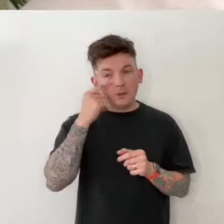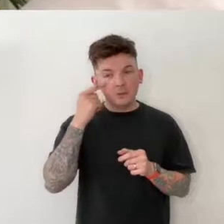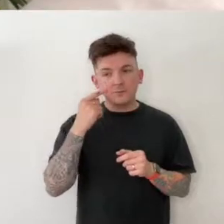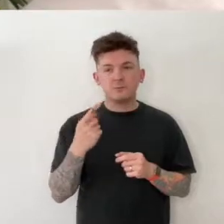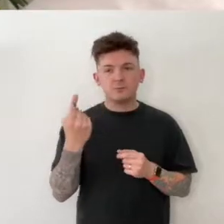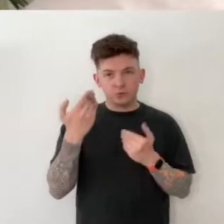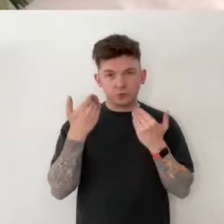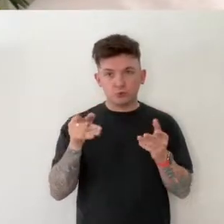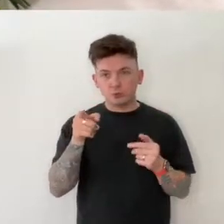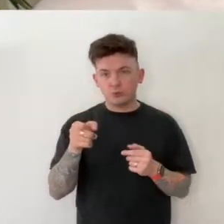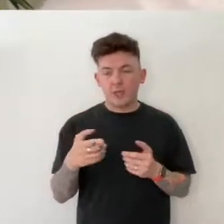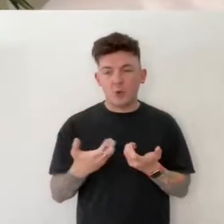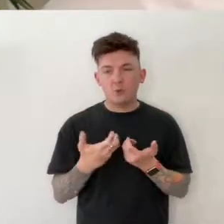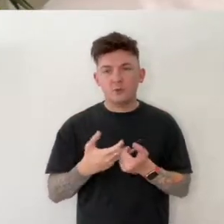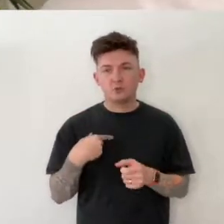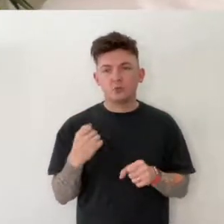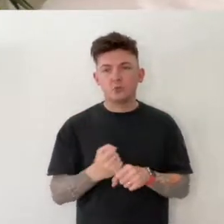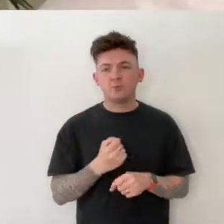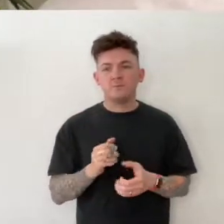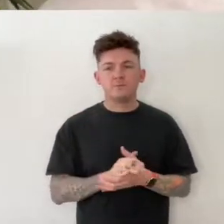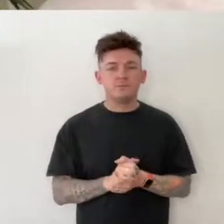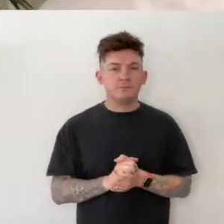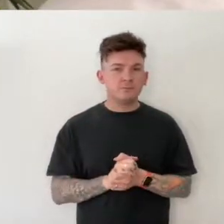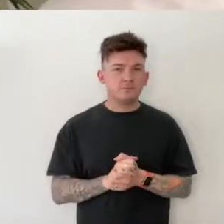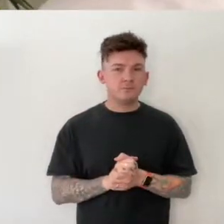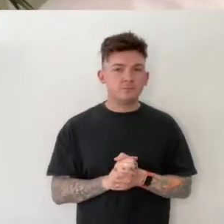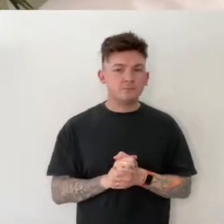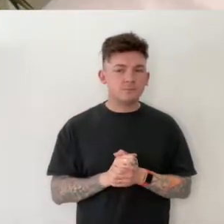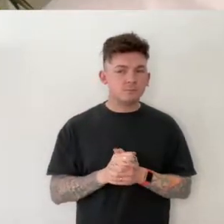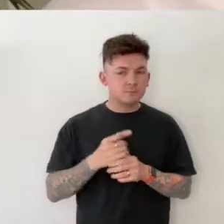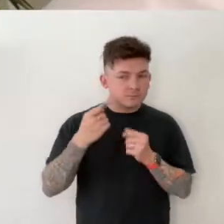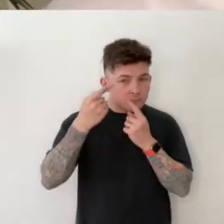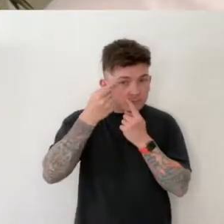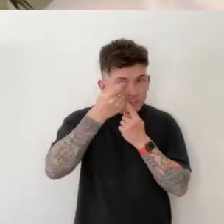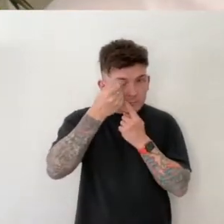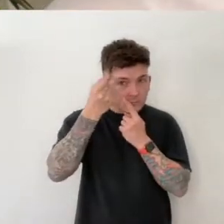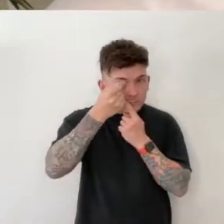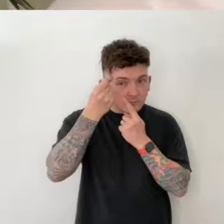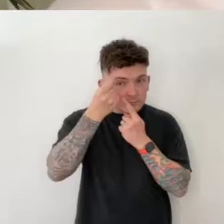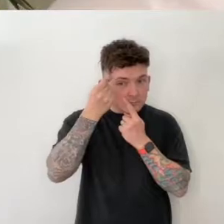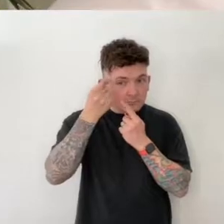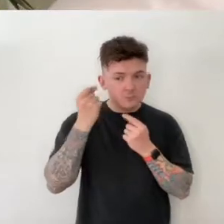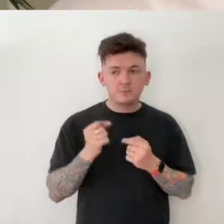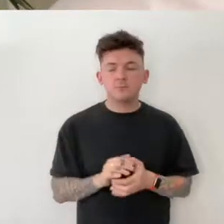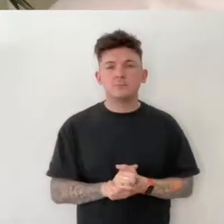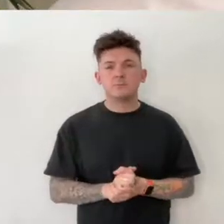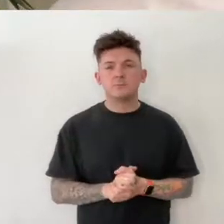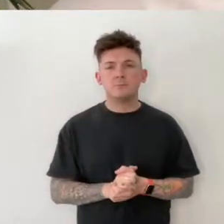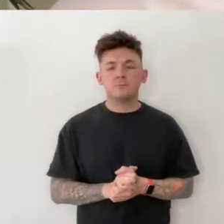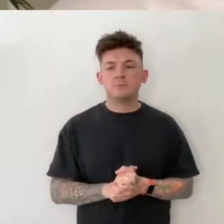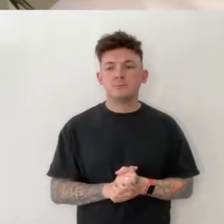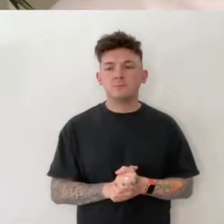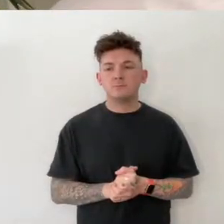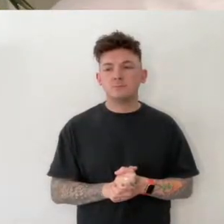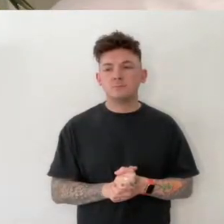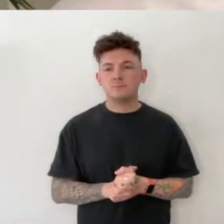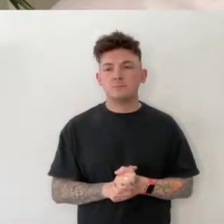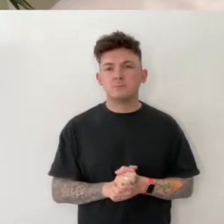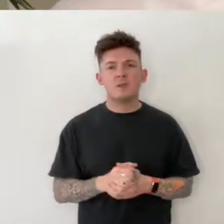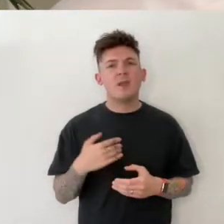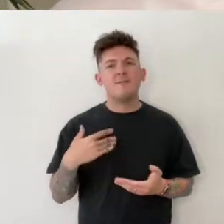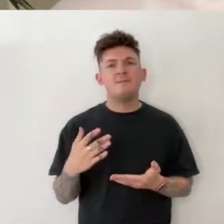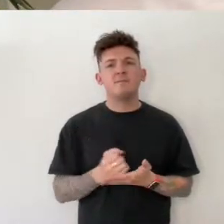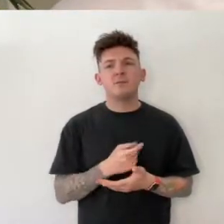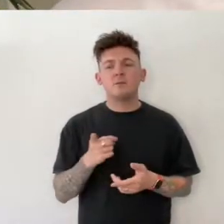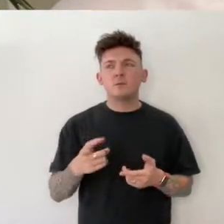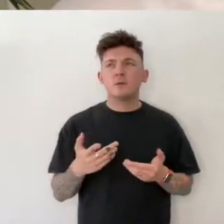on and then i will just sort of go on the brow line and this i find it just helps the